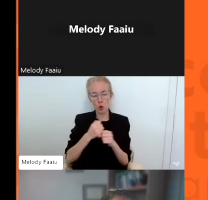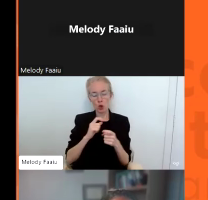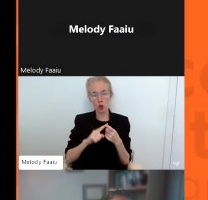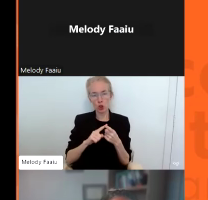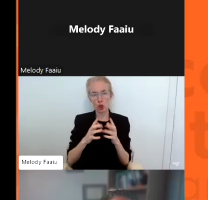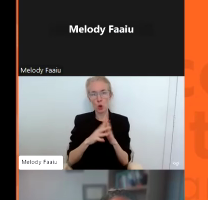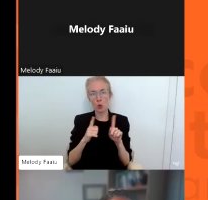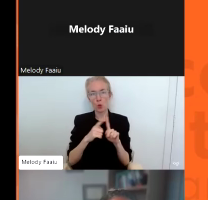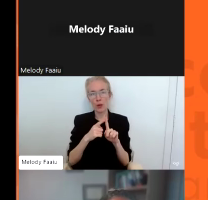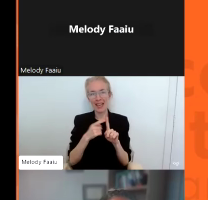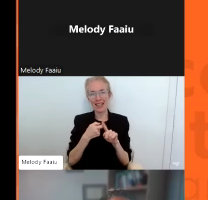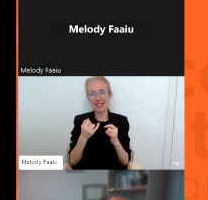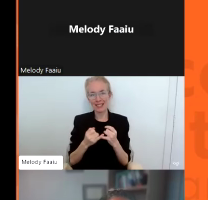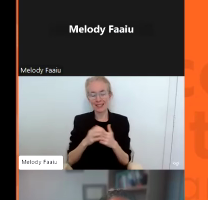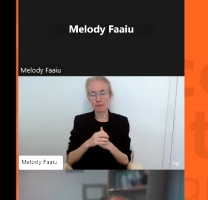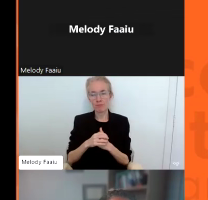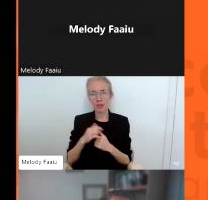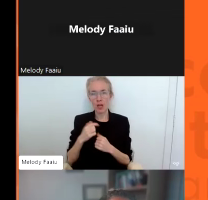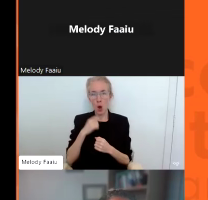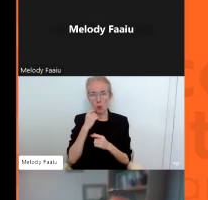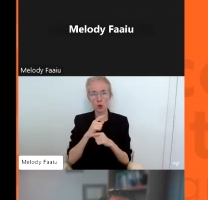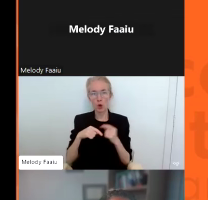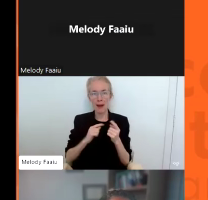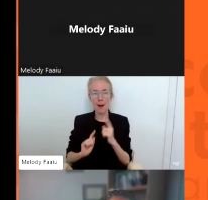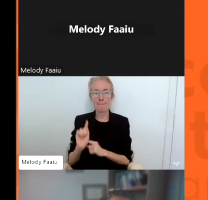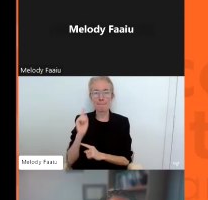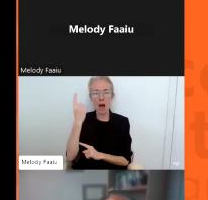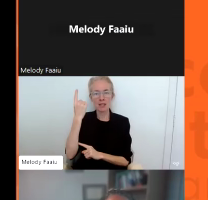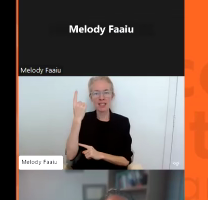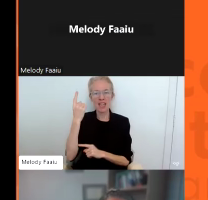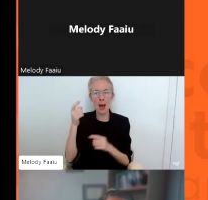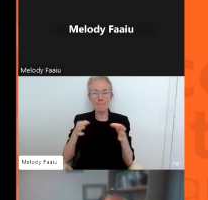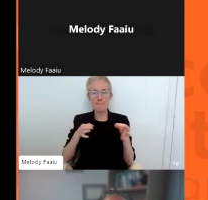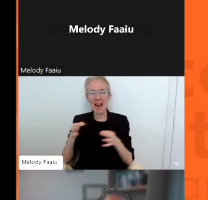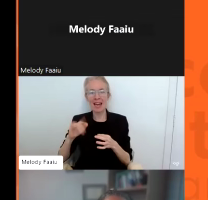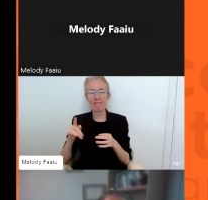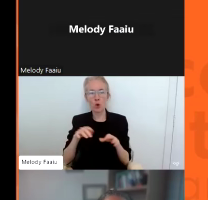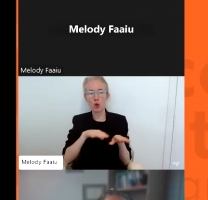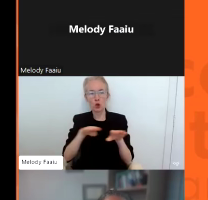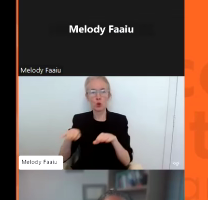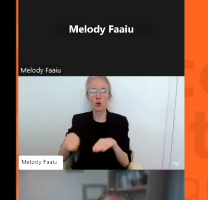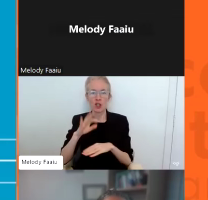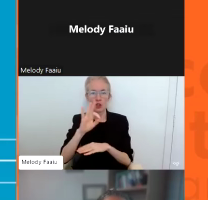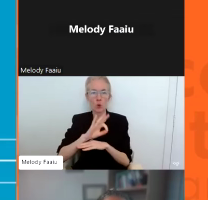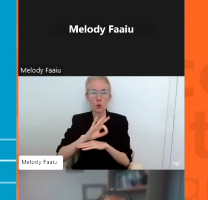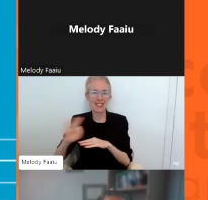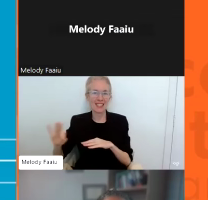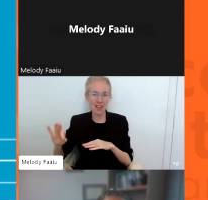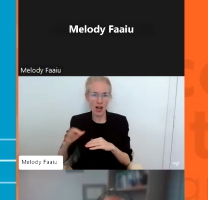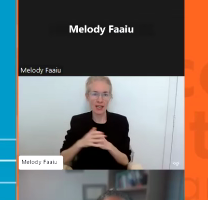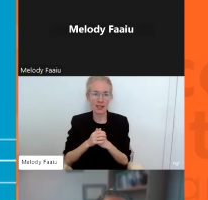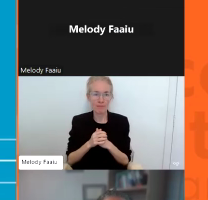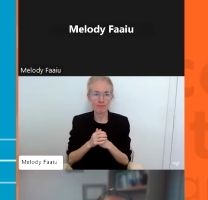talk about Masterplanning For Universal Design. And this is a new Kainga